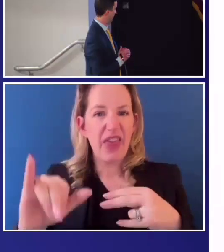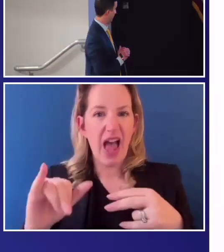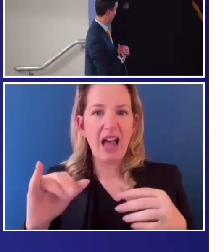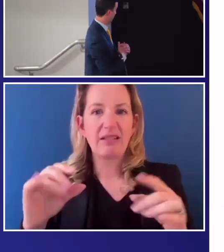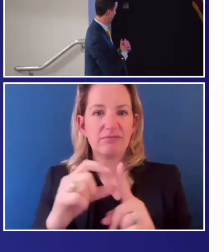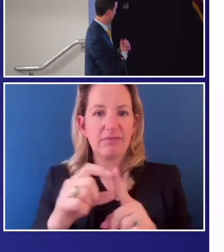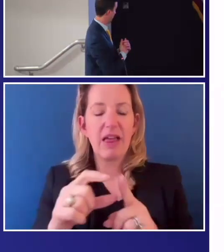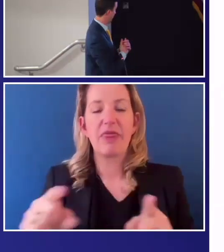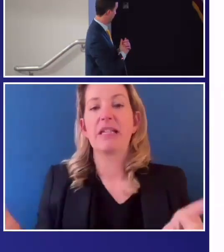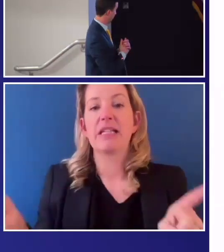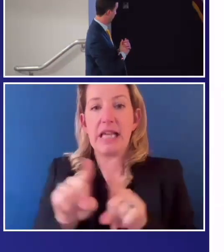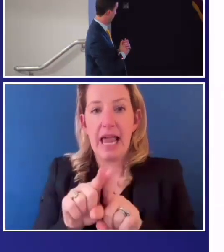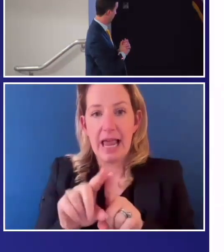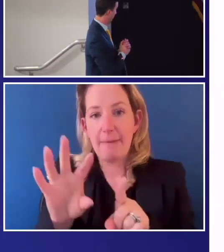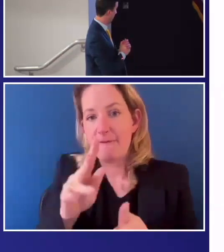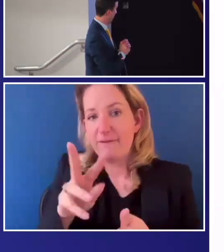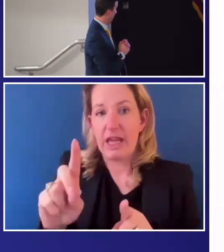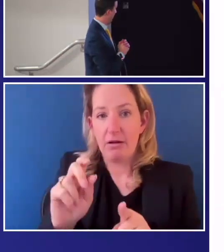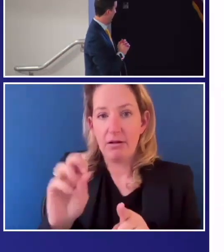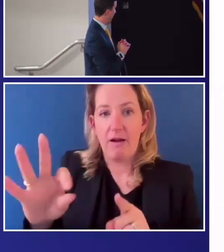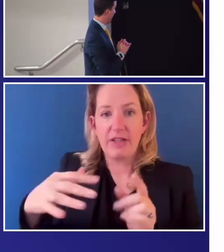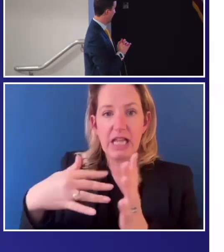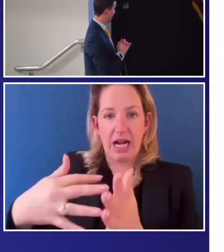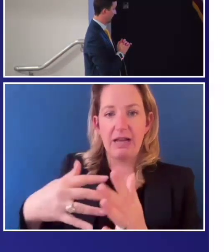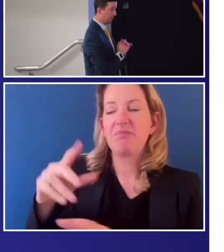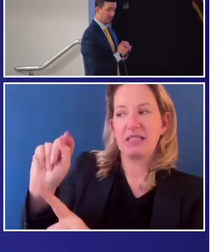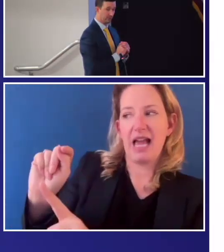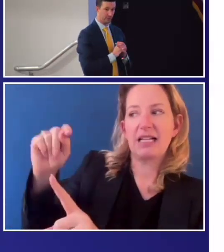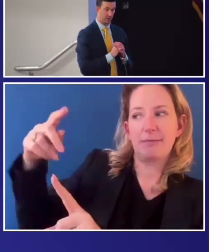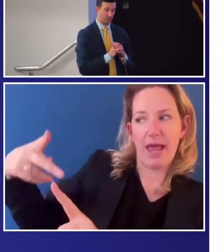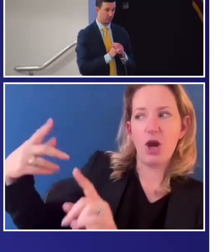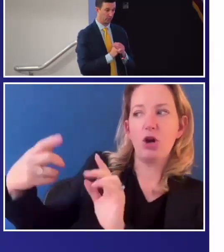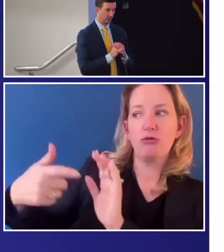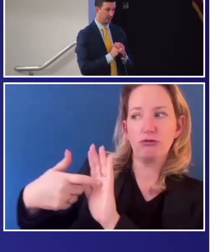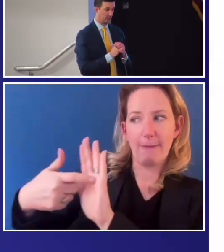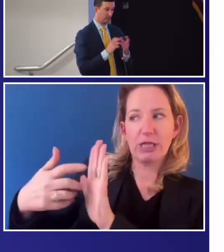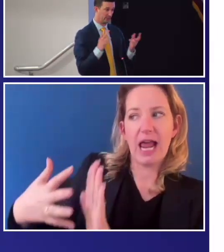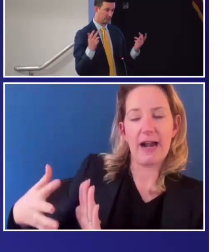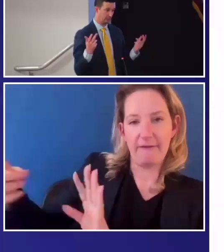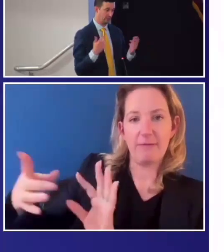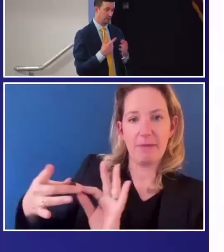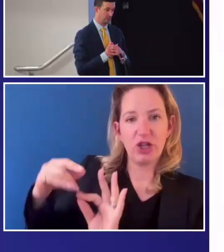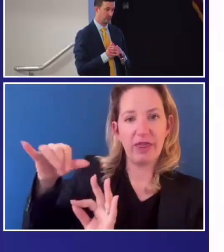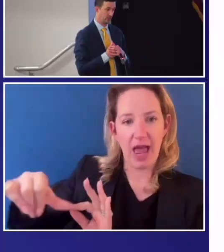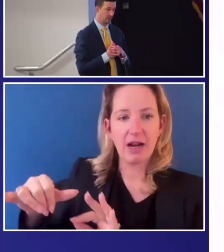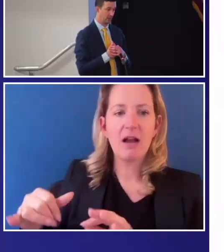the taxpayer representative earlier. There's a couple different options we're considering for same field of study.